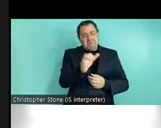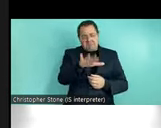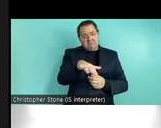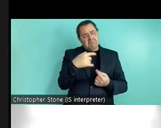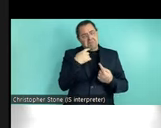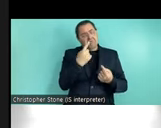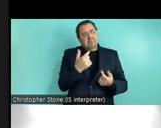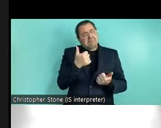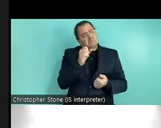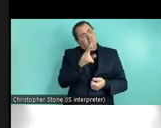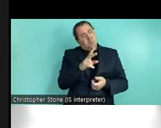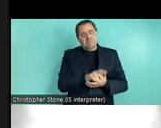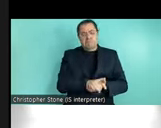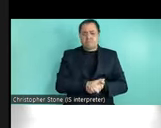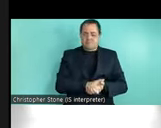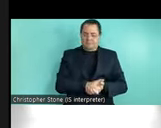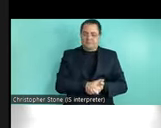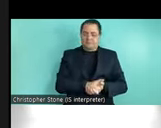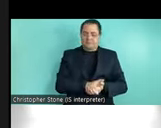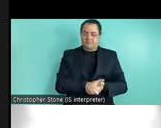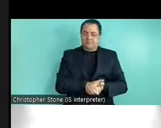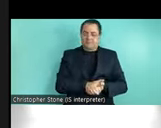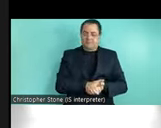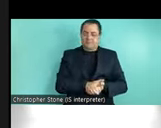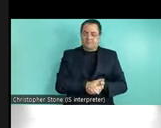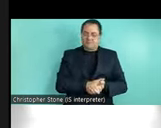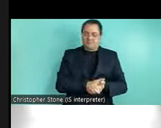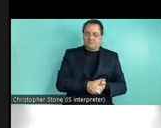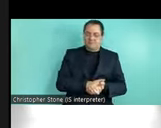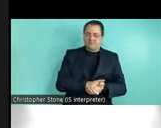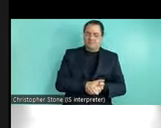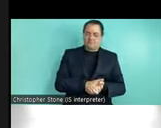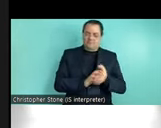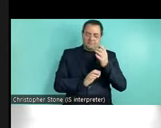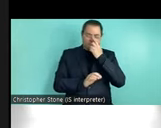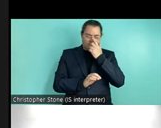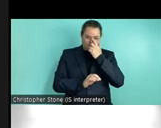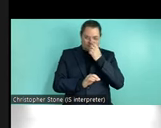15:14:13 and freely disclose that. 15:14:15 So, they are able to make an unnecessary